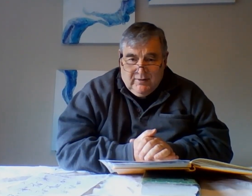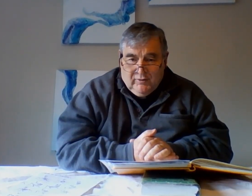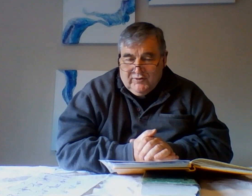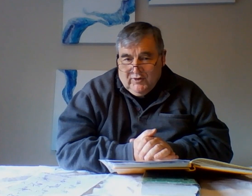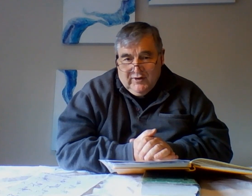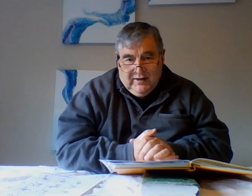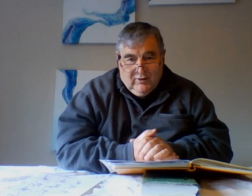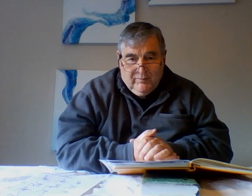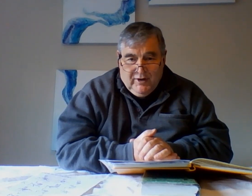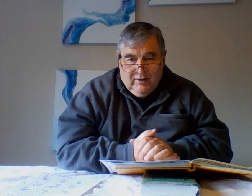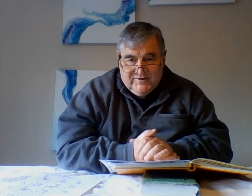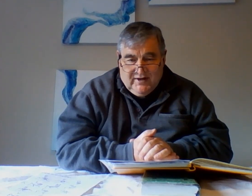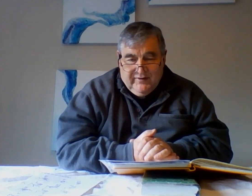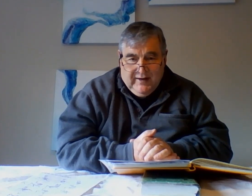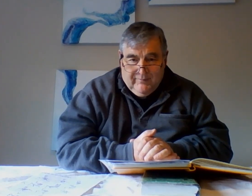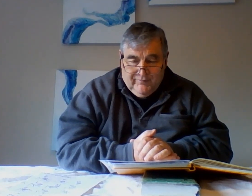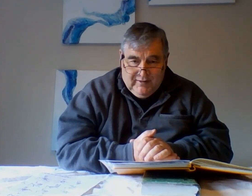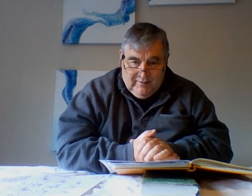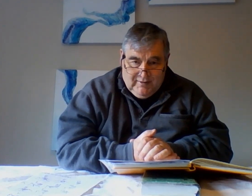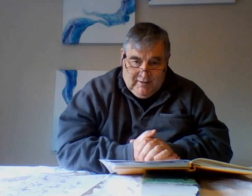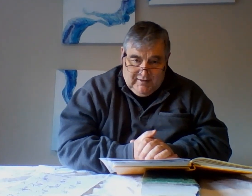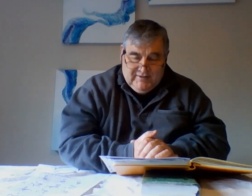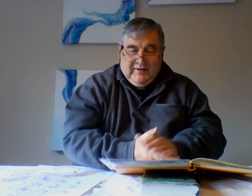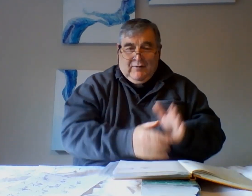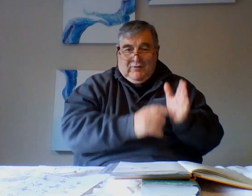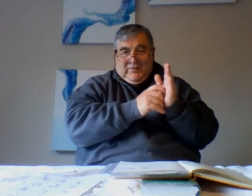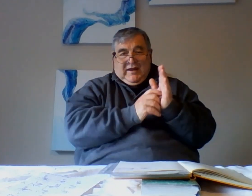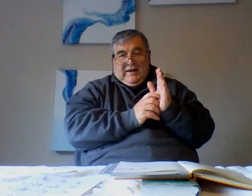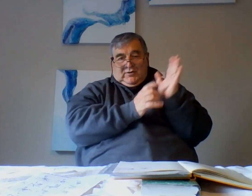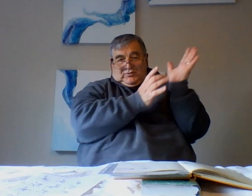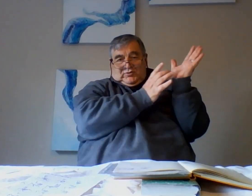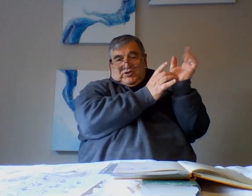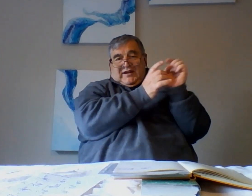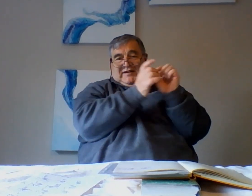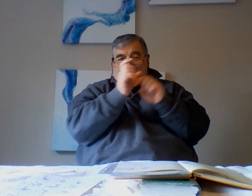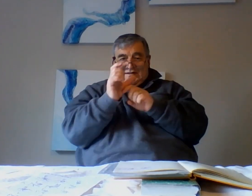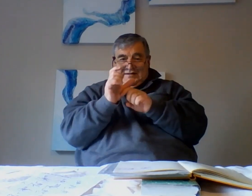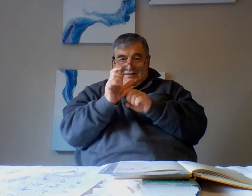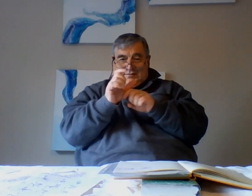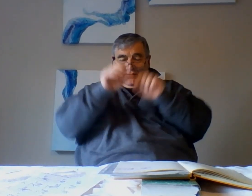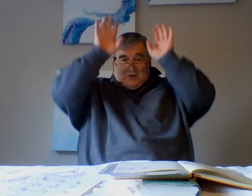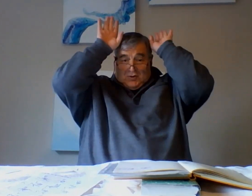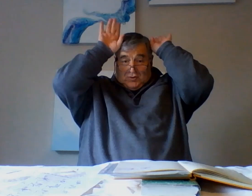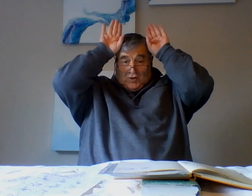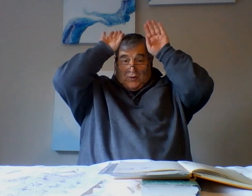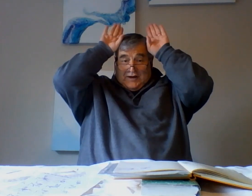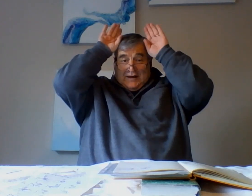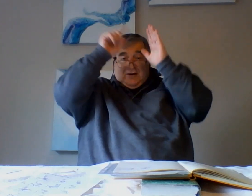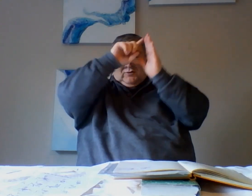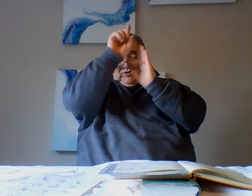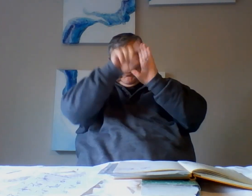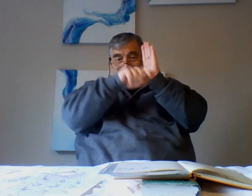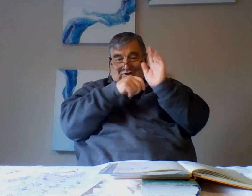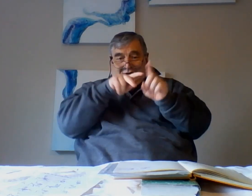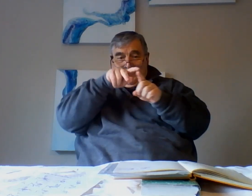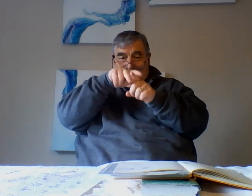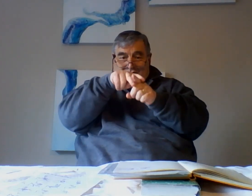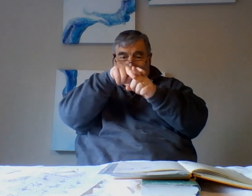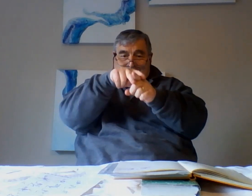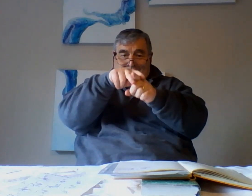on a donkey on Palm Sunday. And so that would be (signs) 'Jesus', 'donkey', 'Jerusalem'.